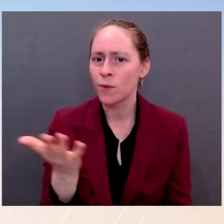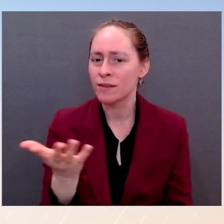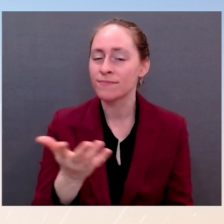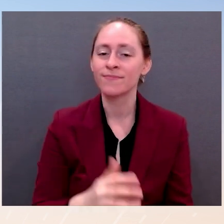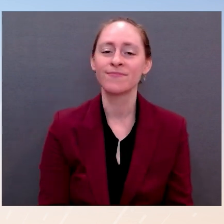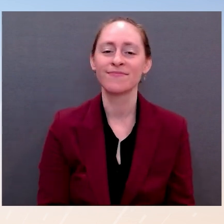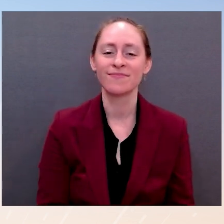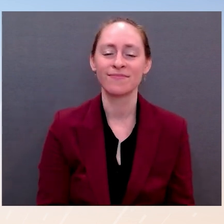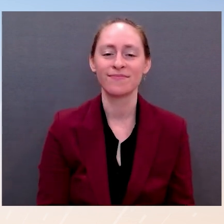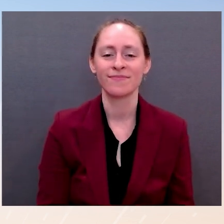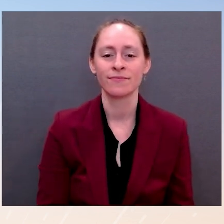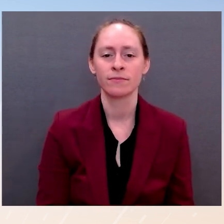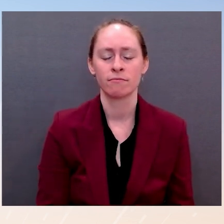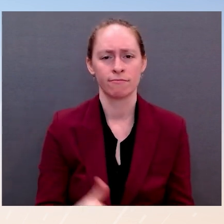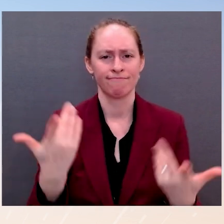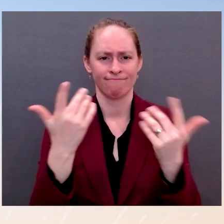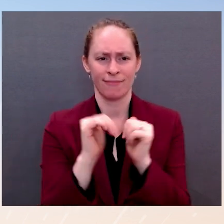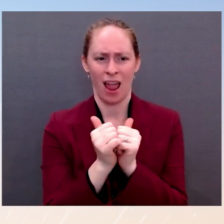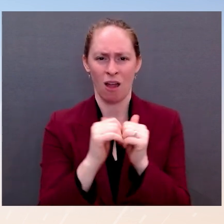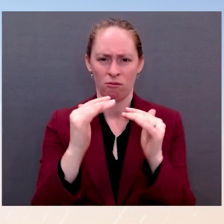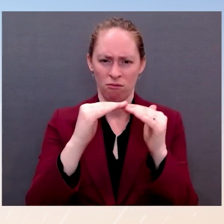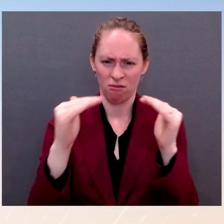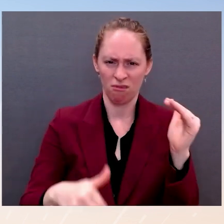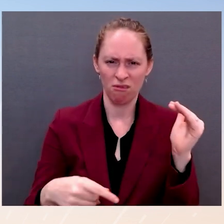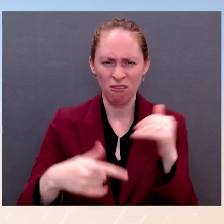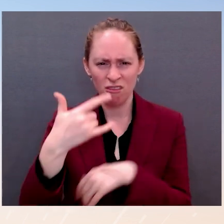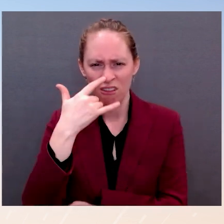in cancer outcomes, screening and treatment